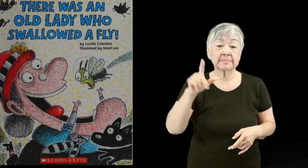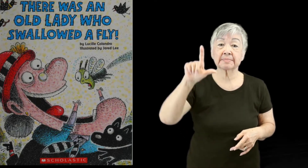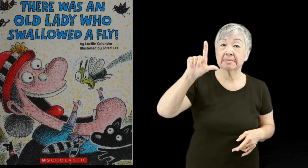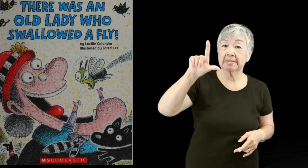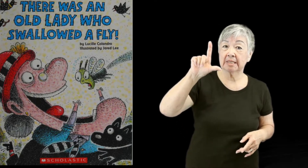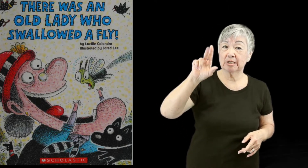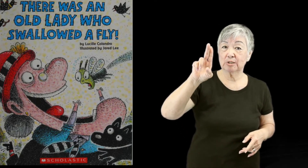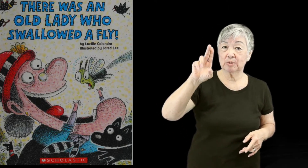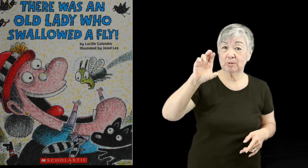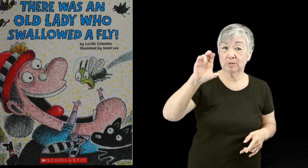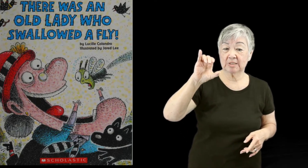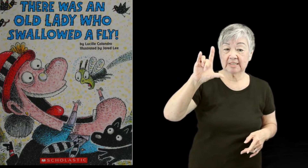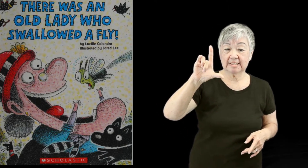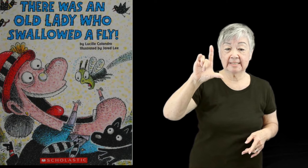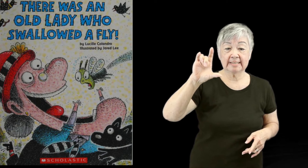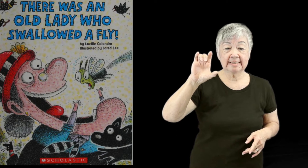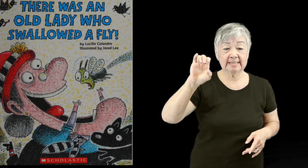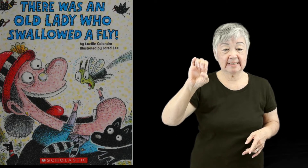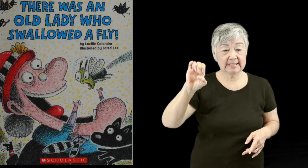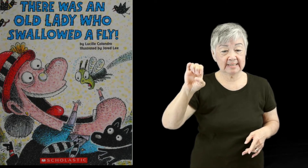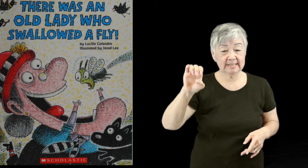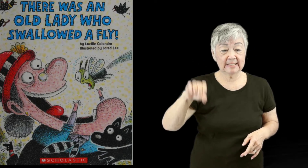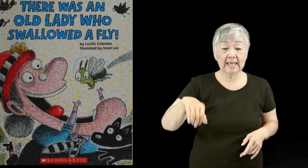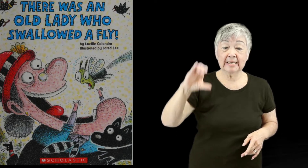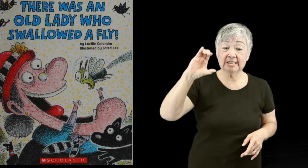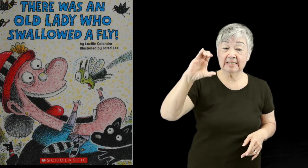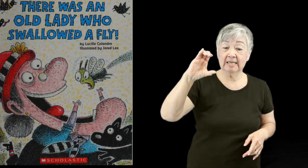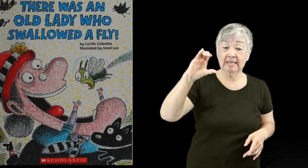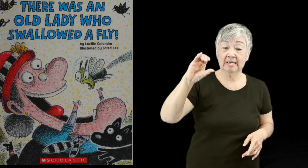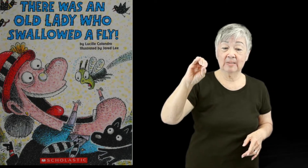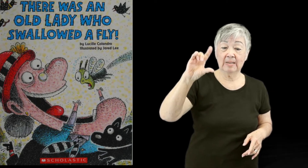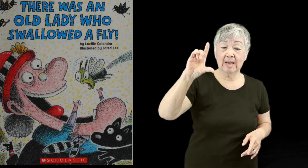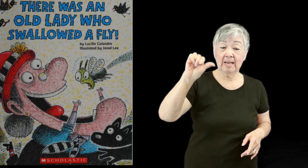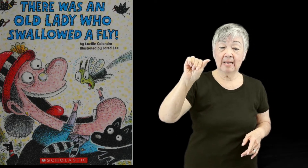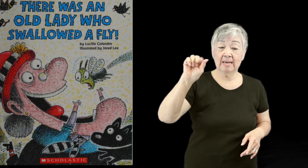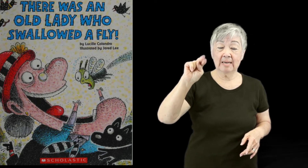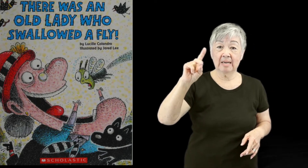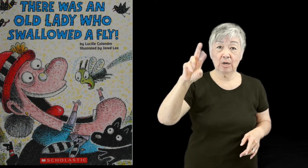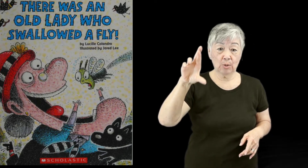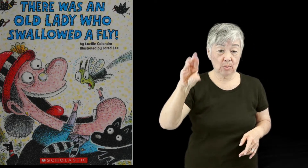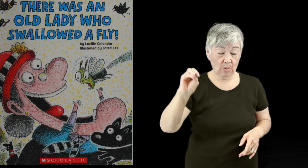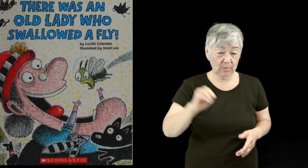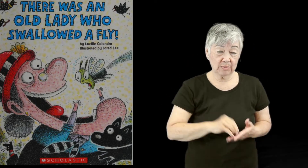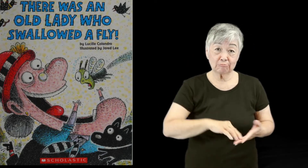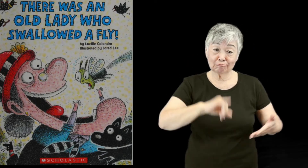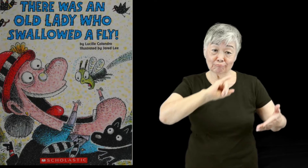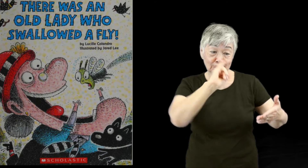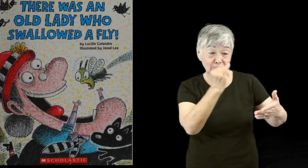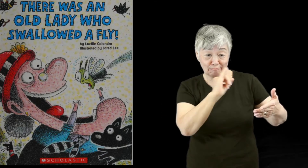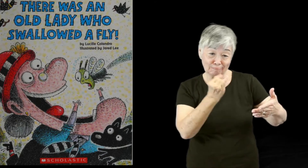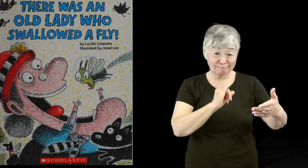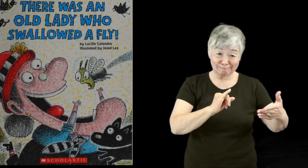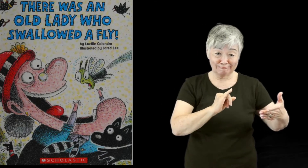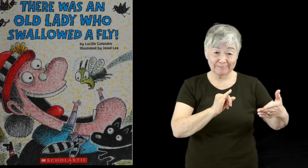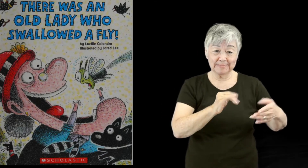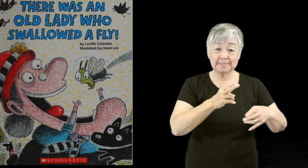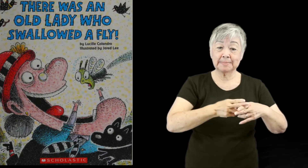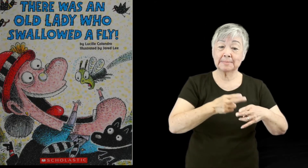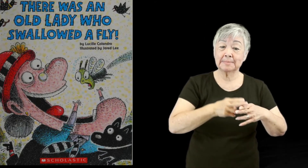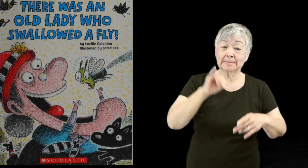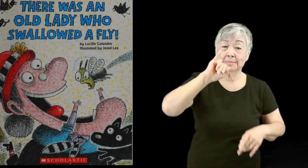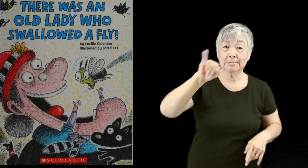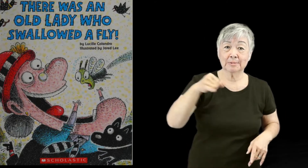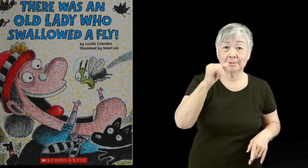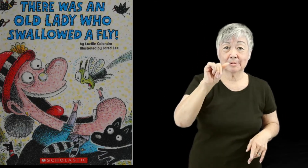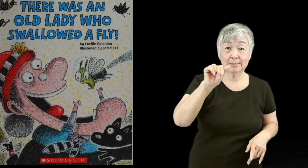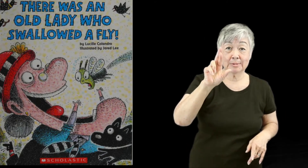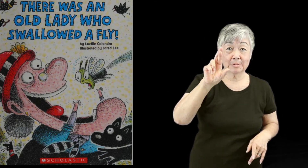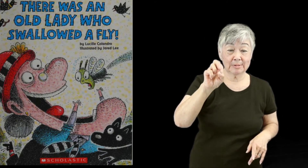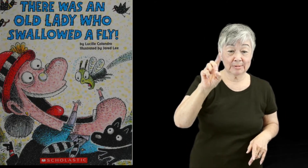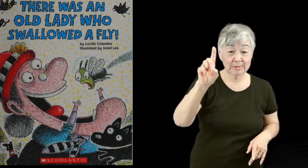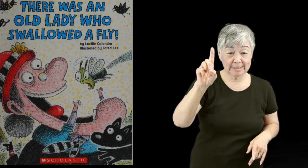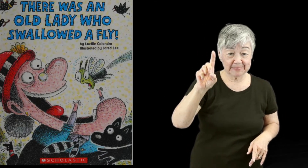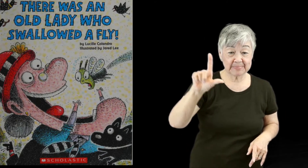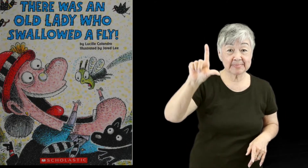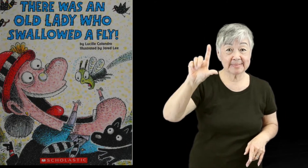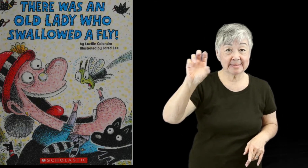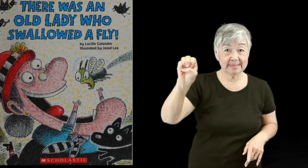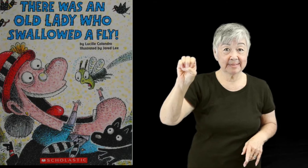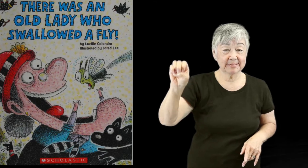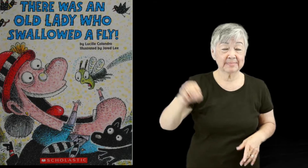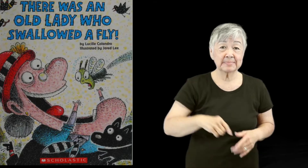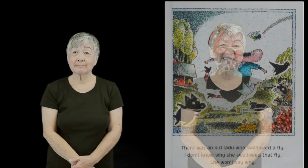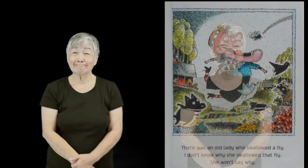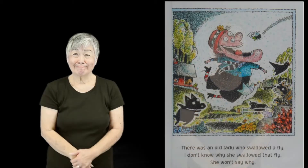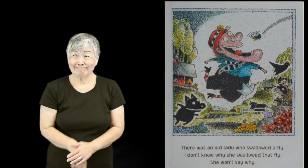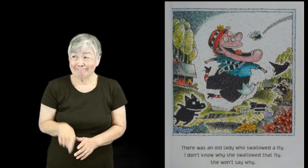By Lucille Colandro Illustrated by Jared Lee